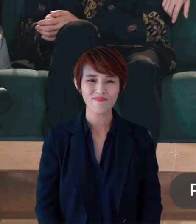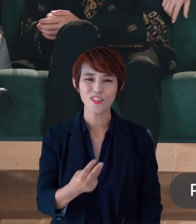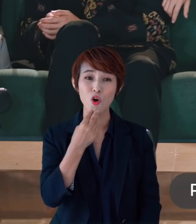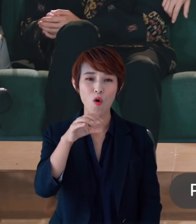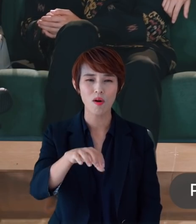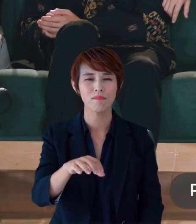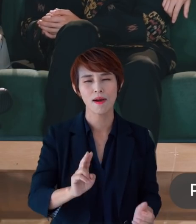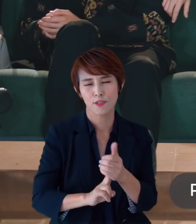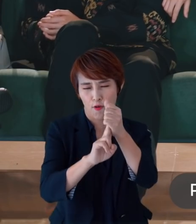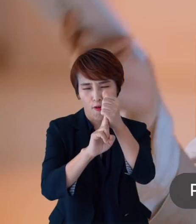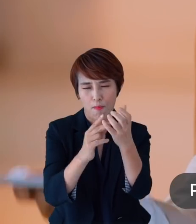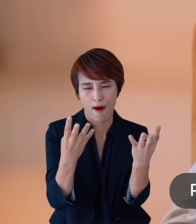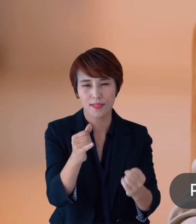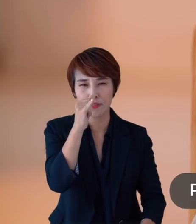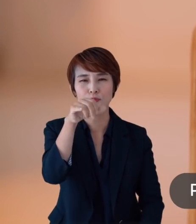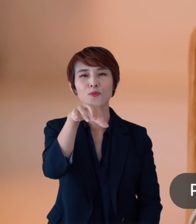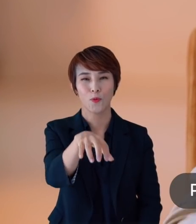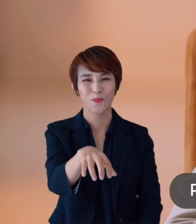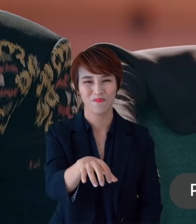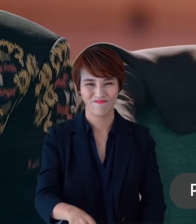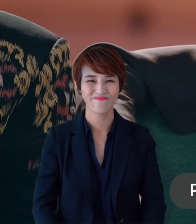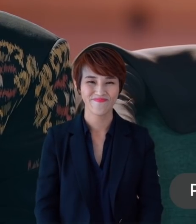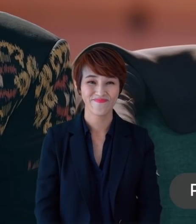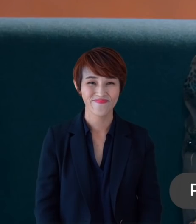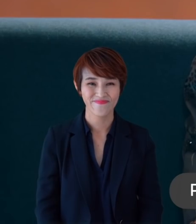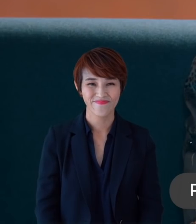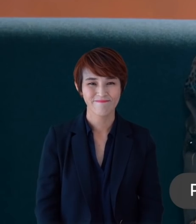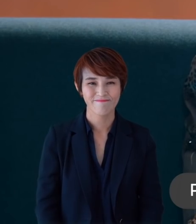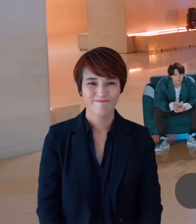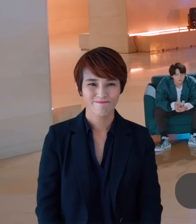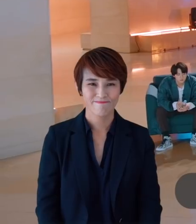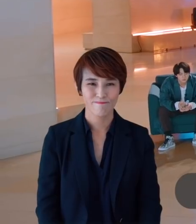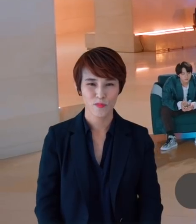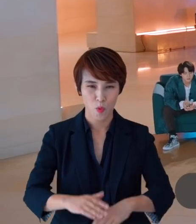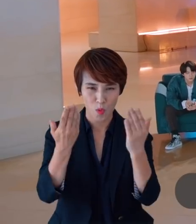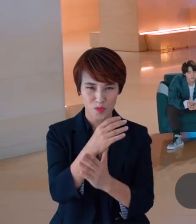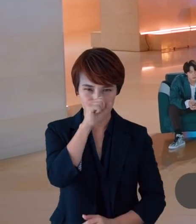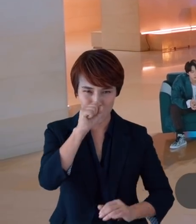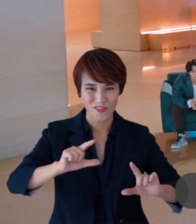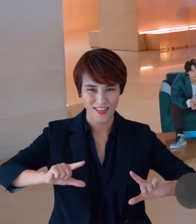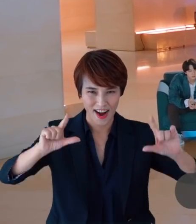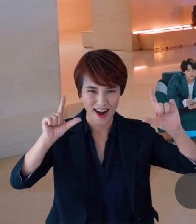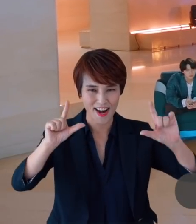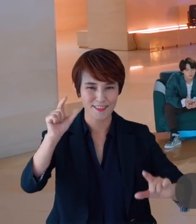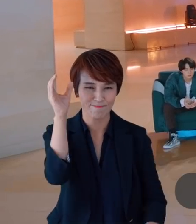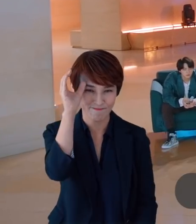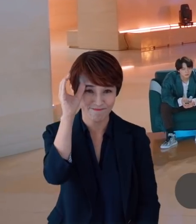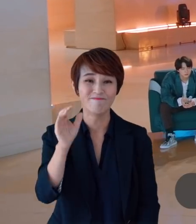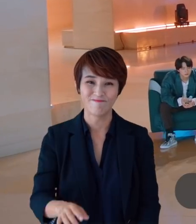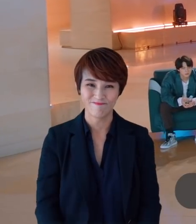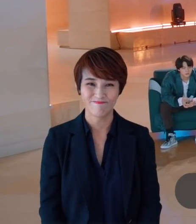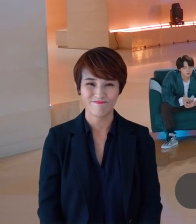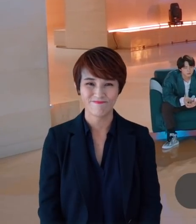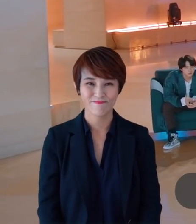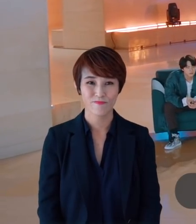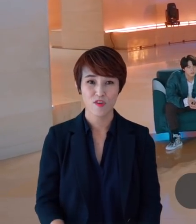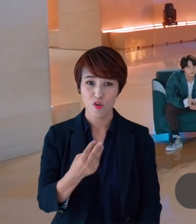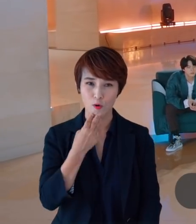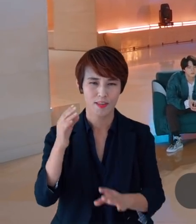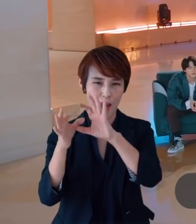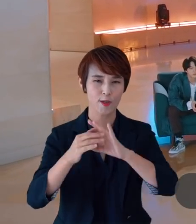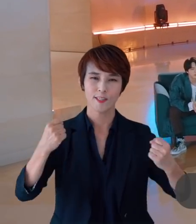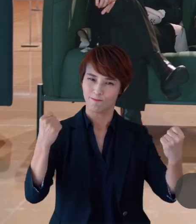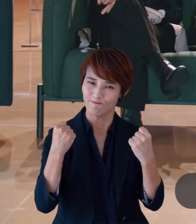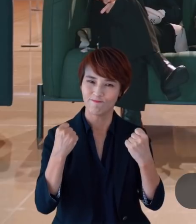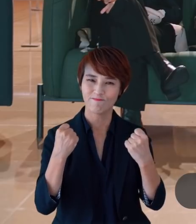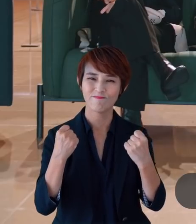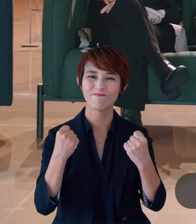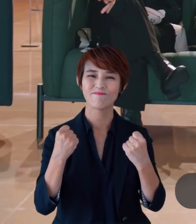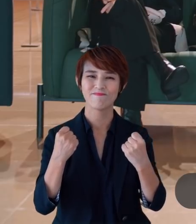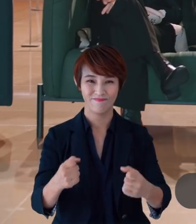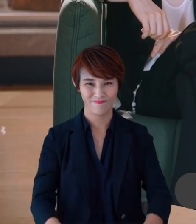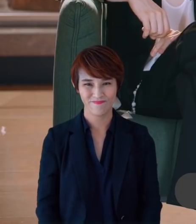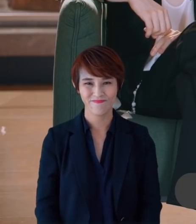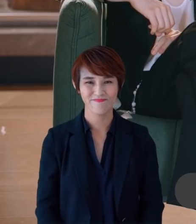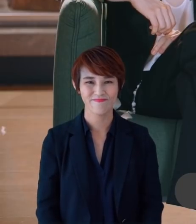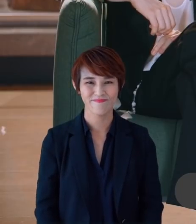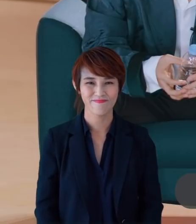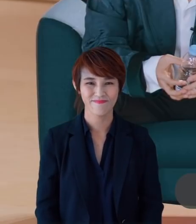I think Seoul is a city of miracles that has so much potential. As we eagerly await for brighter days ahead, Seoul will also move forward in spirit of EoGiYeongCha.